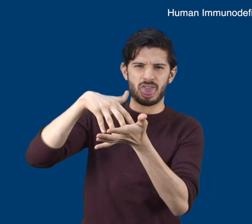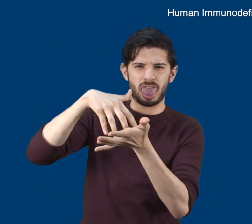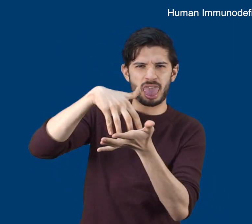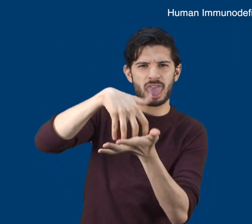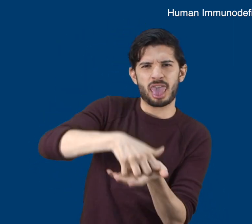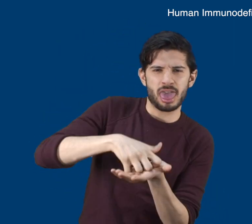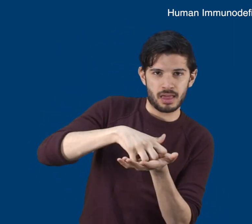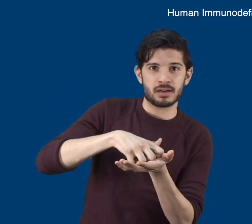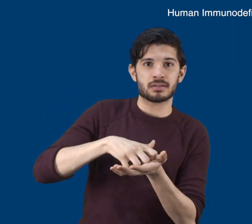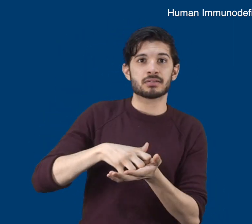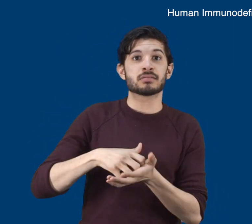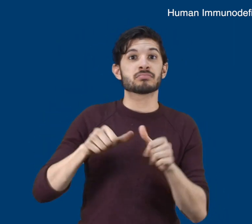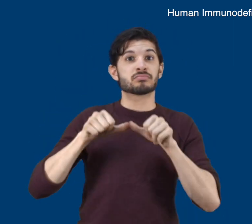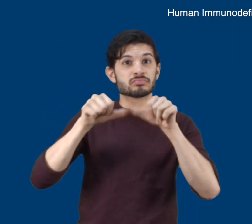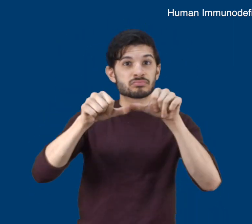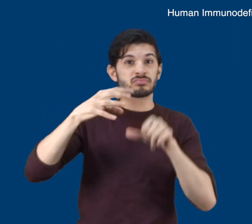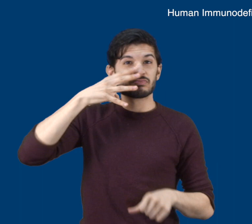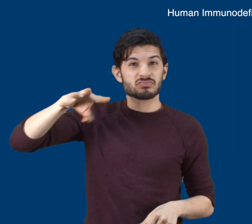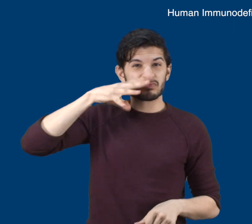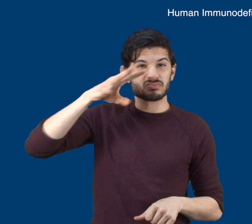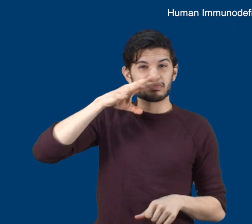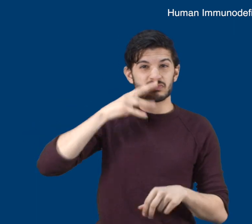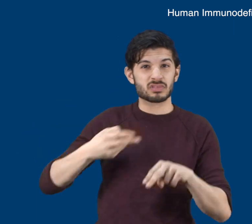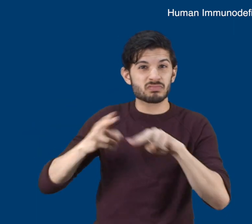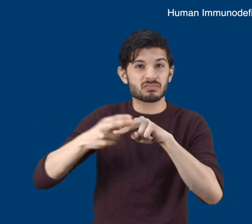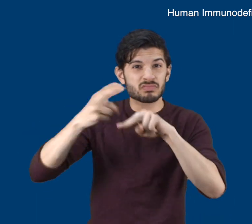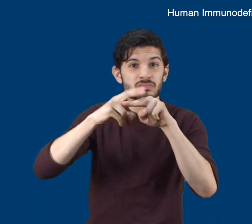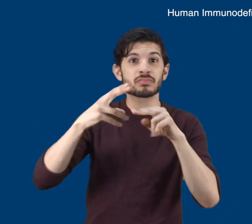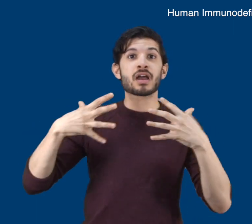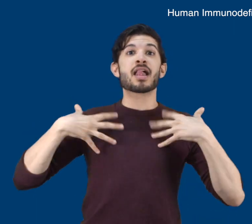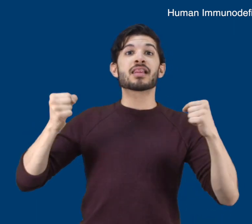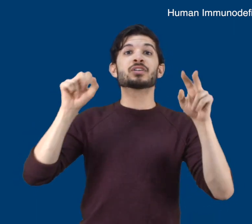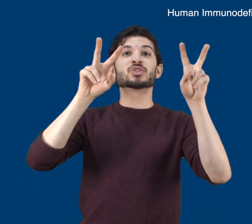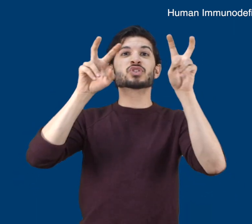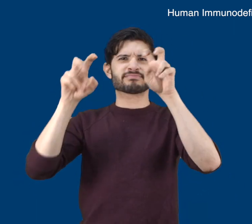and your immune system will get weak. If you continue to ignore or not follow your HIV treatments,